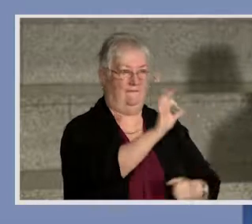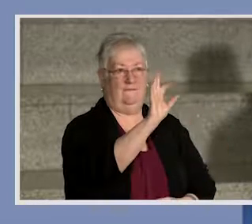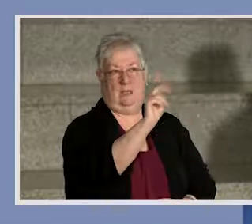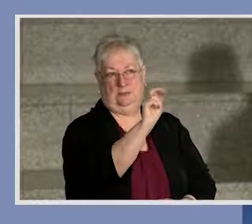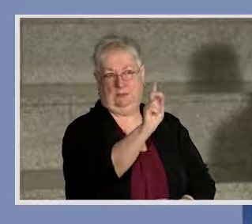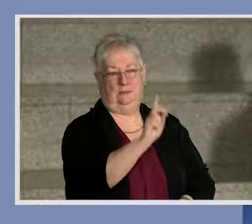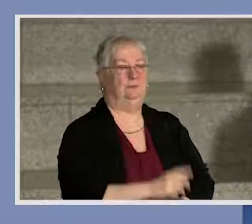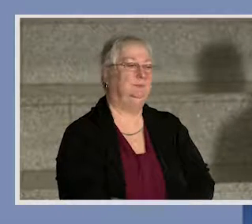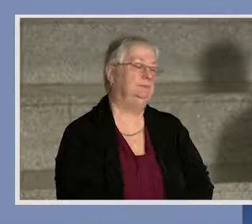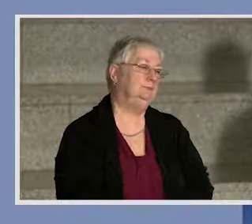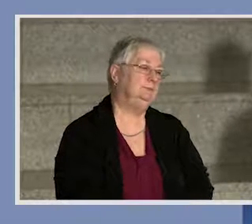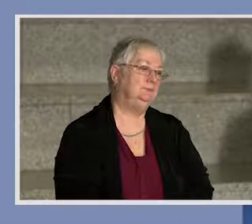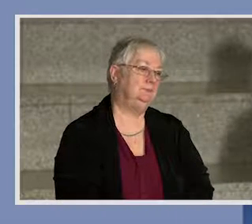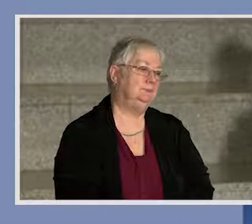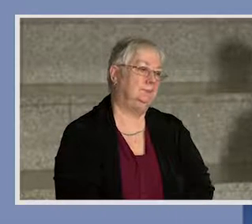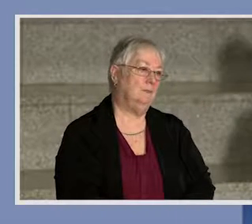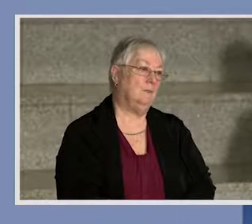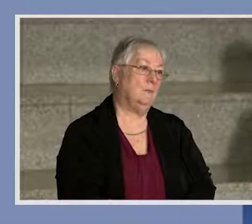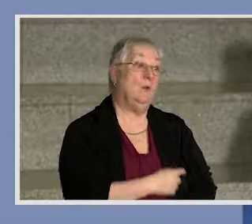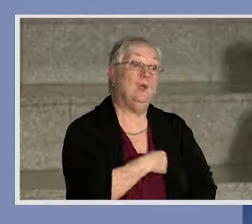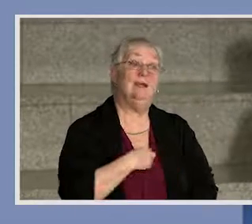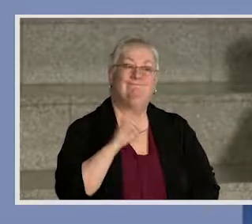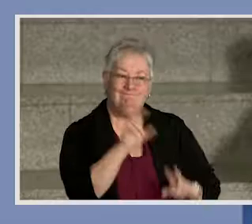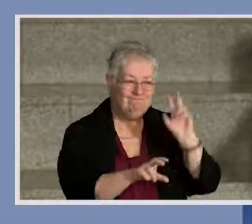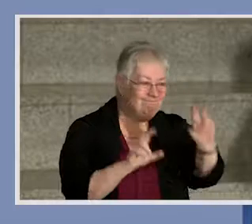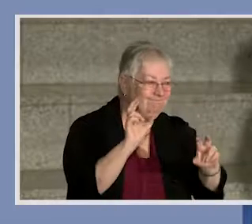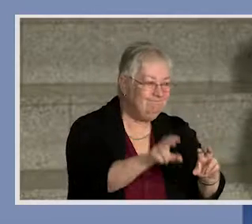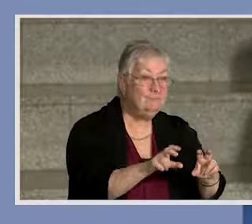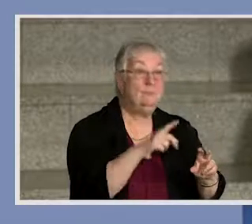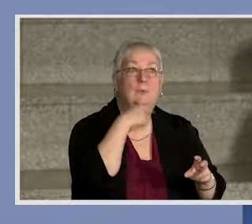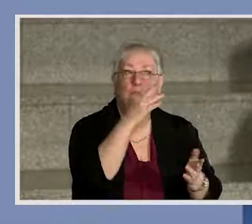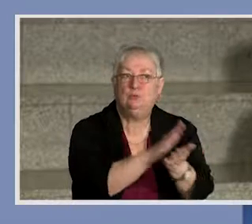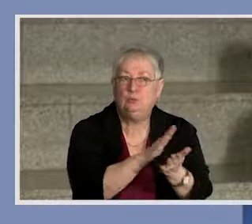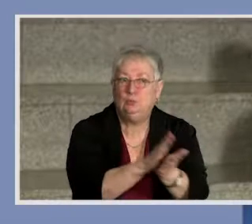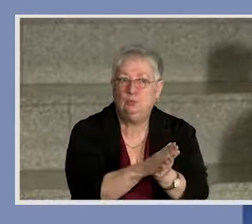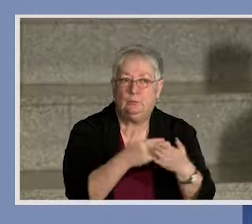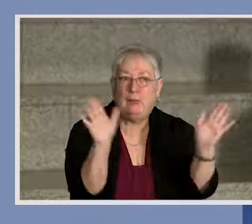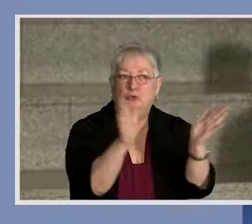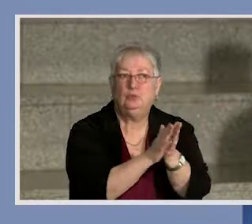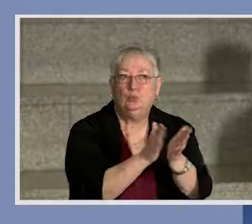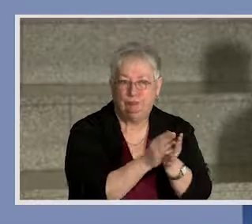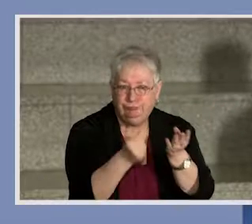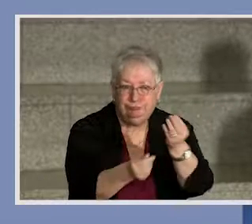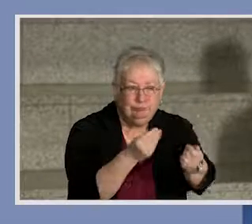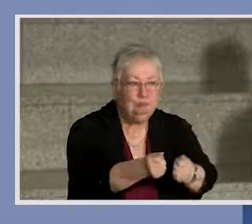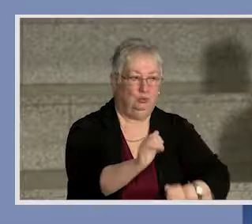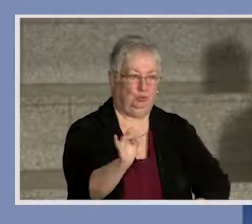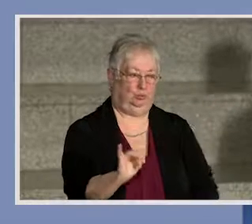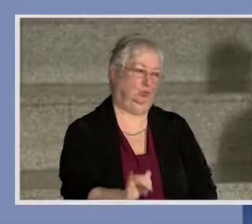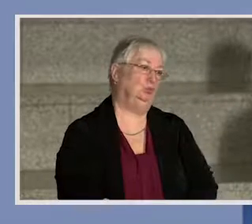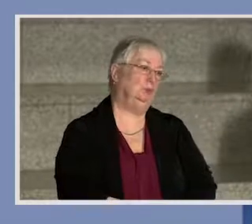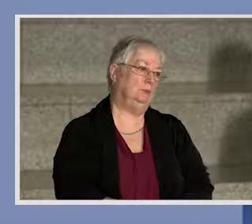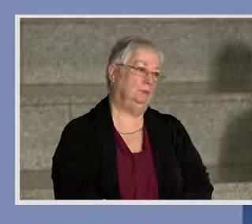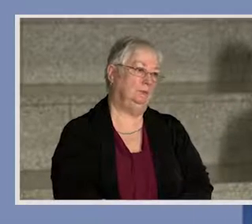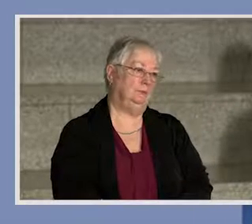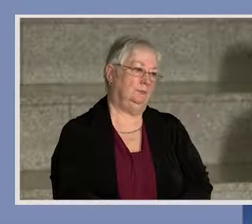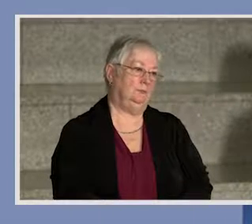INVESTMENTS IN OUR PUBLIC SCHOOLS. THE BIGGEST PUBLIC EDUCATION BUDGETS IN THE HISTORY OF THE